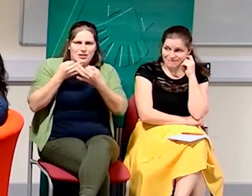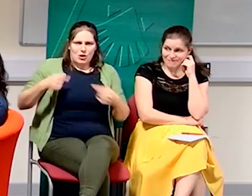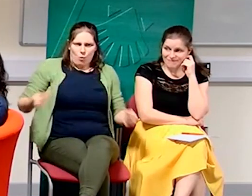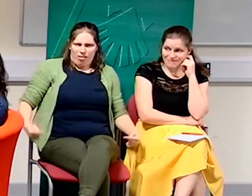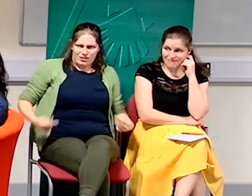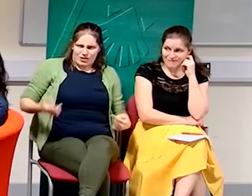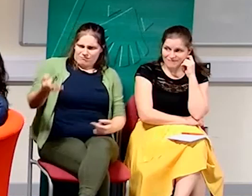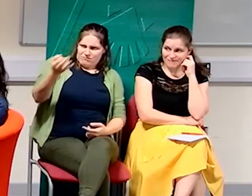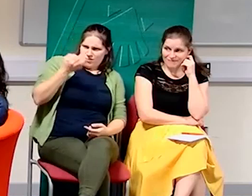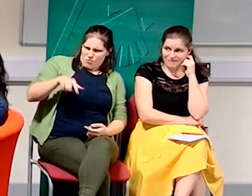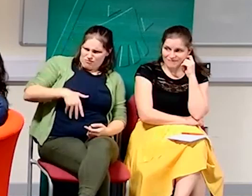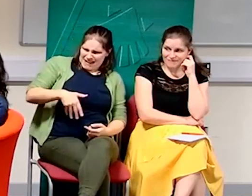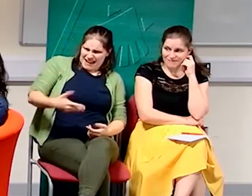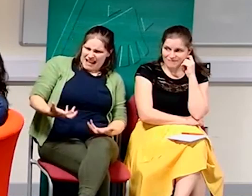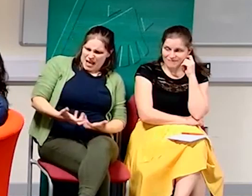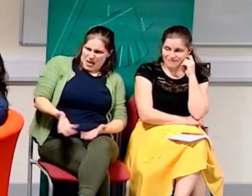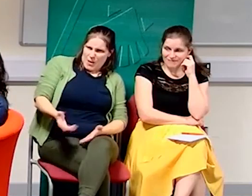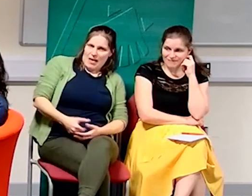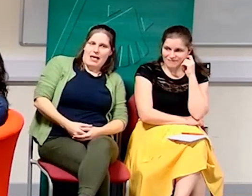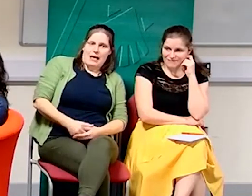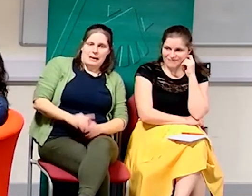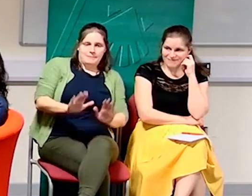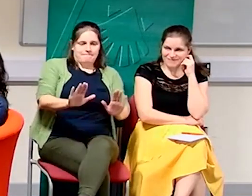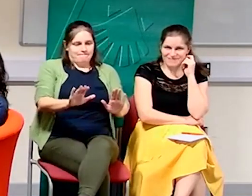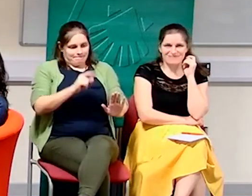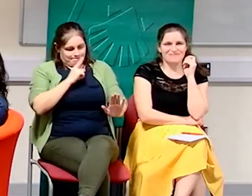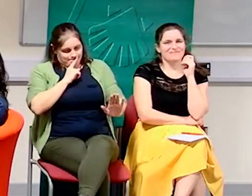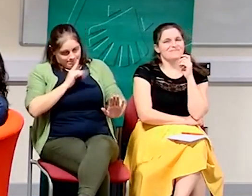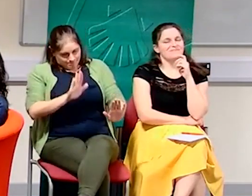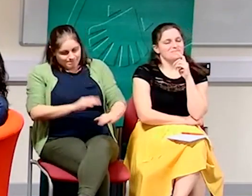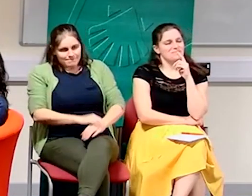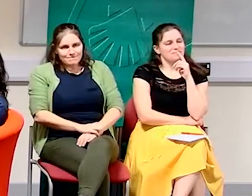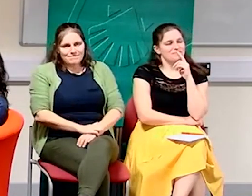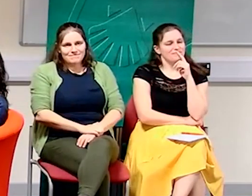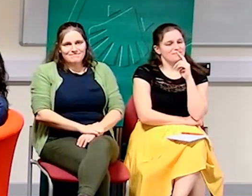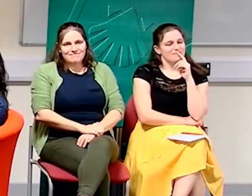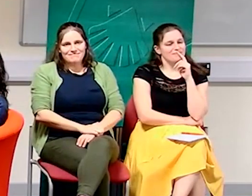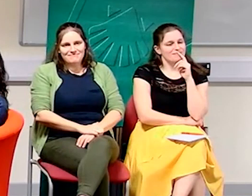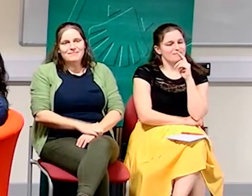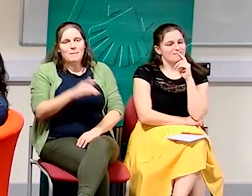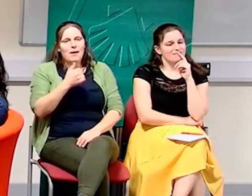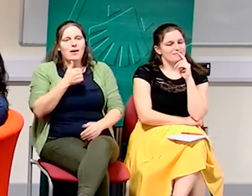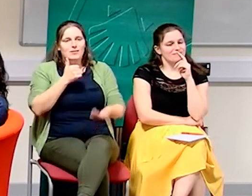and you're pregnant and I won't go into them but again um I think that was the proudest moment to